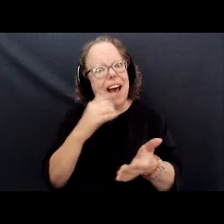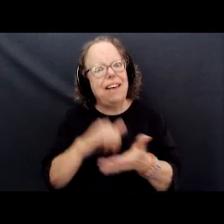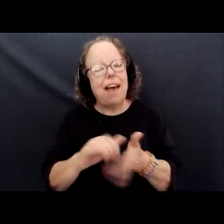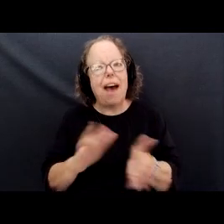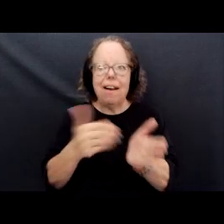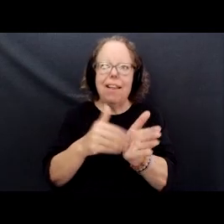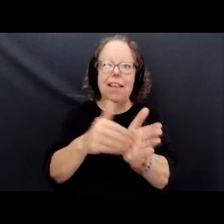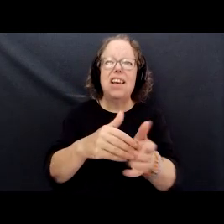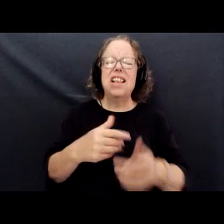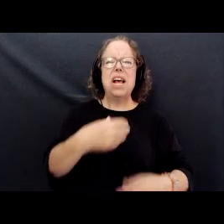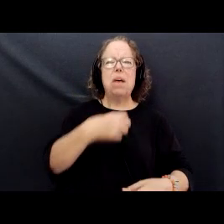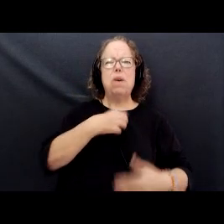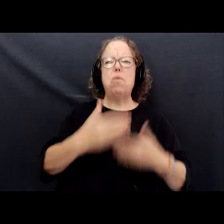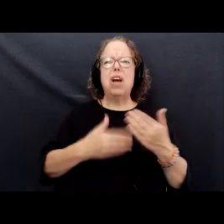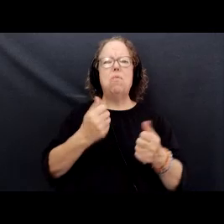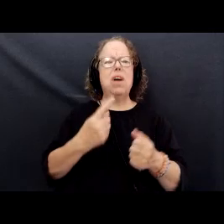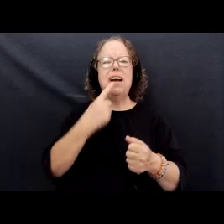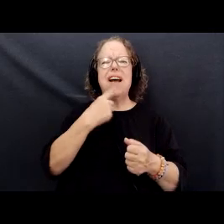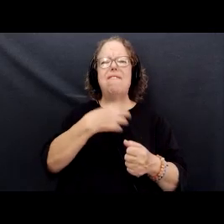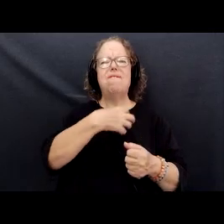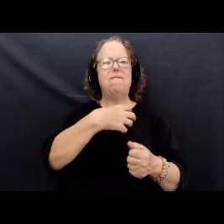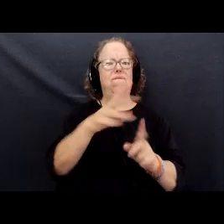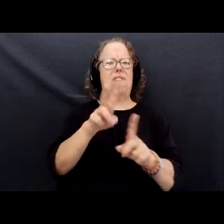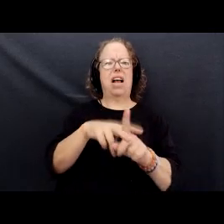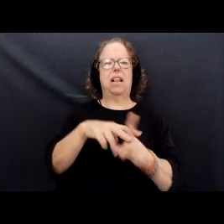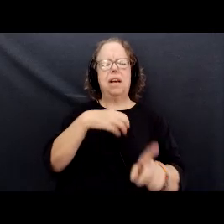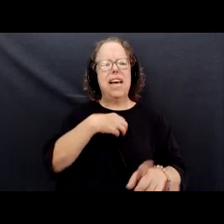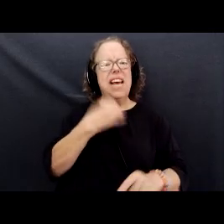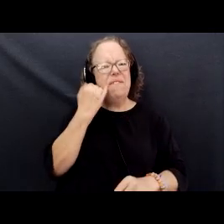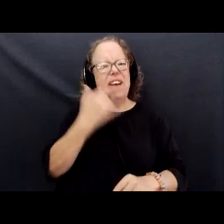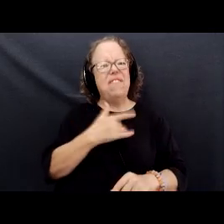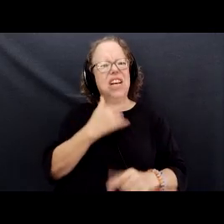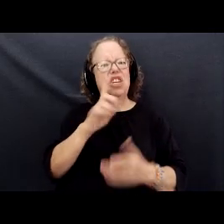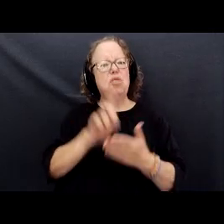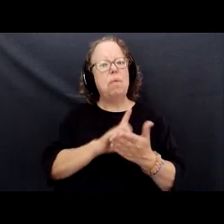process- anyone can file a complaint if they feel discriminated against on the basis of disability.